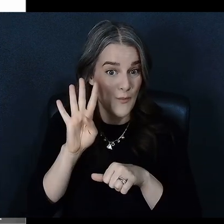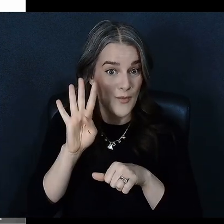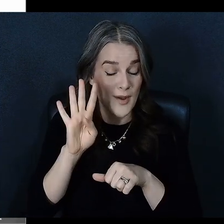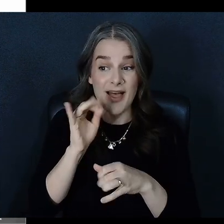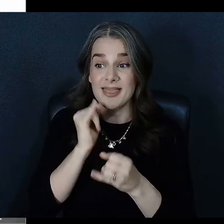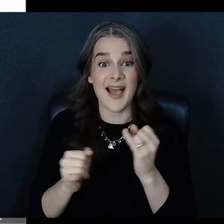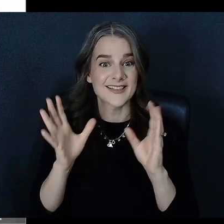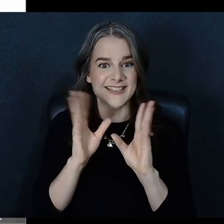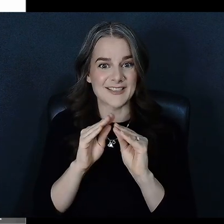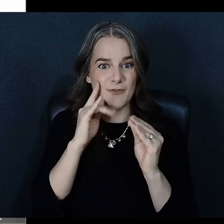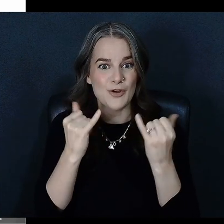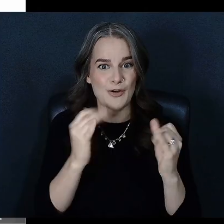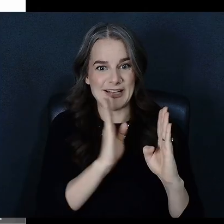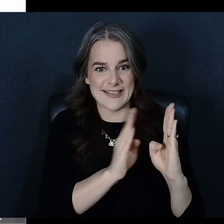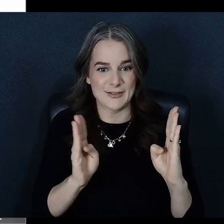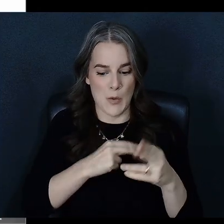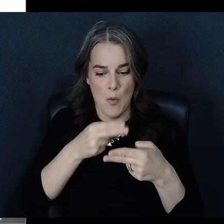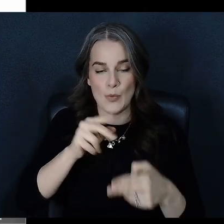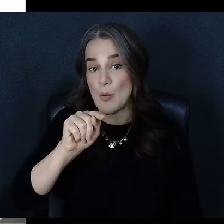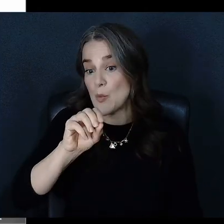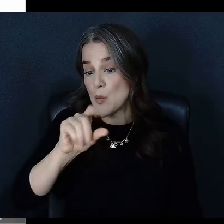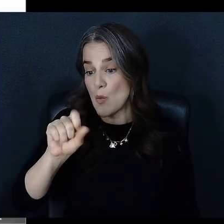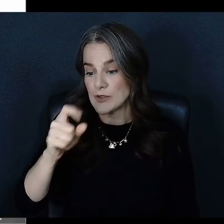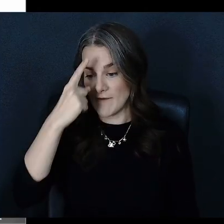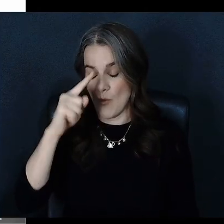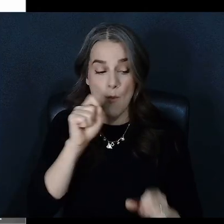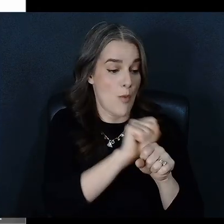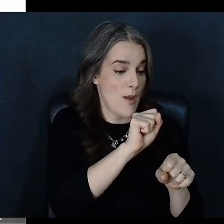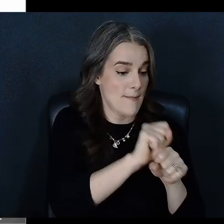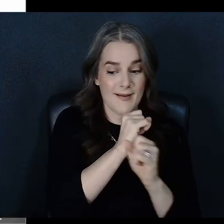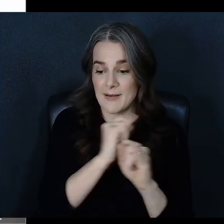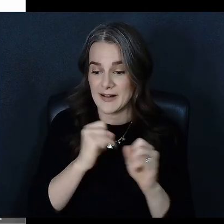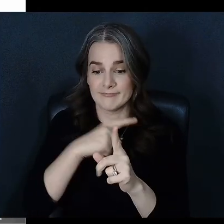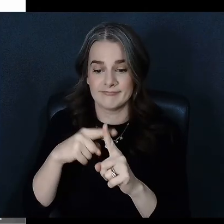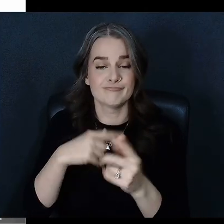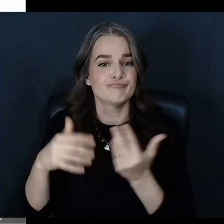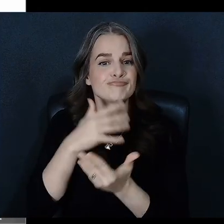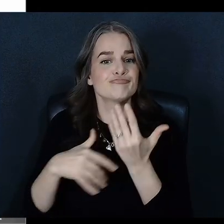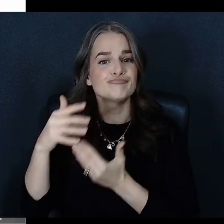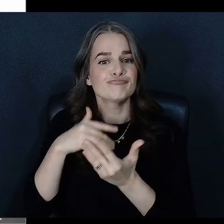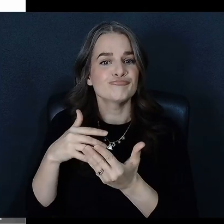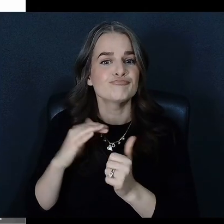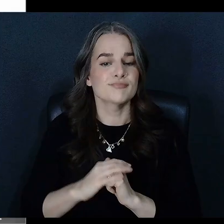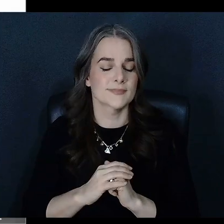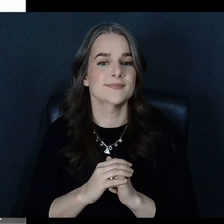is called Tools for Employment, Independence and Socialization. This session is being recorded, and the video